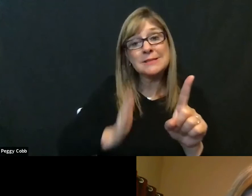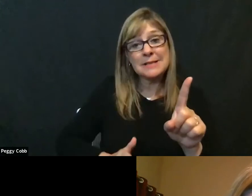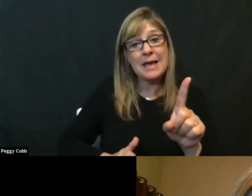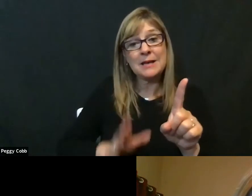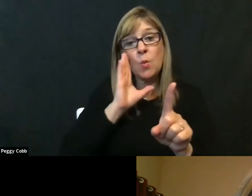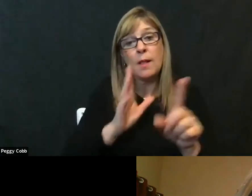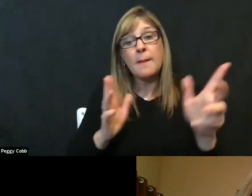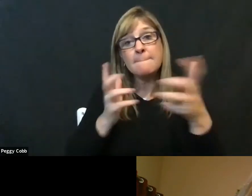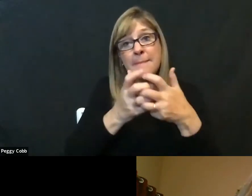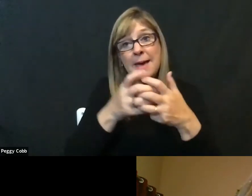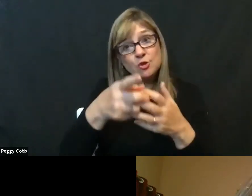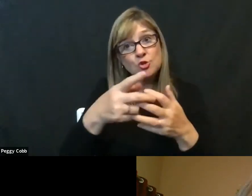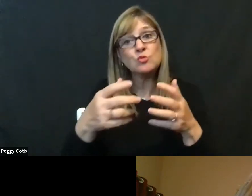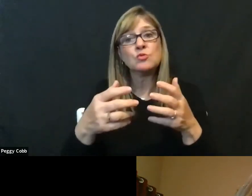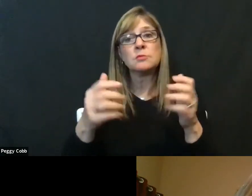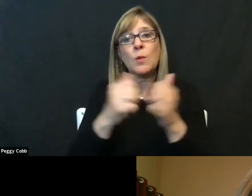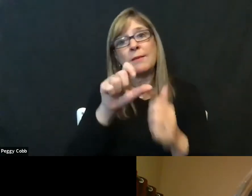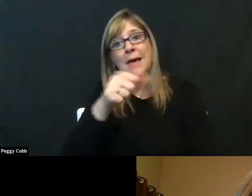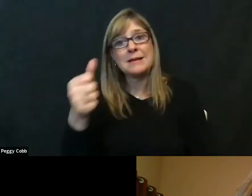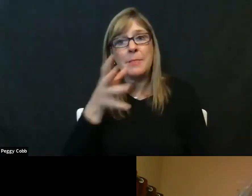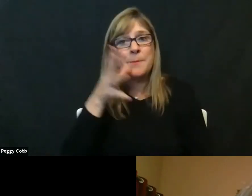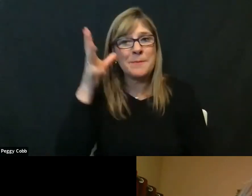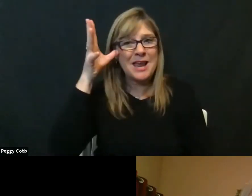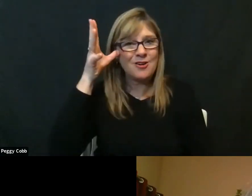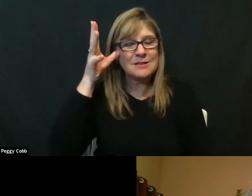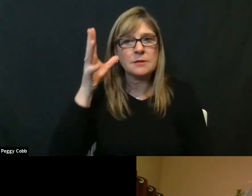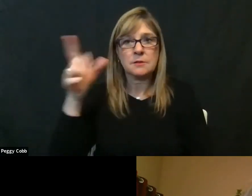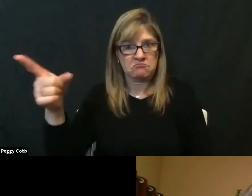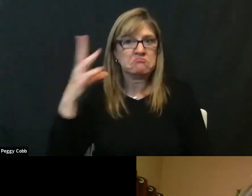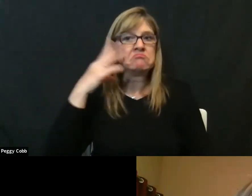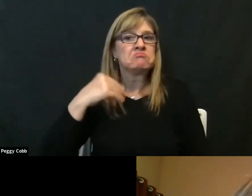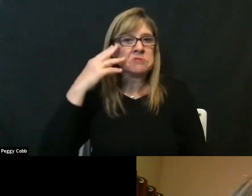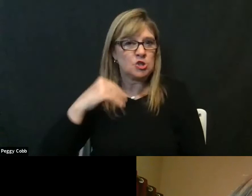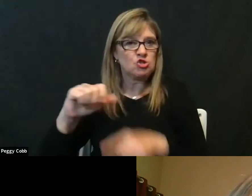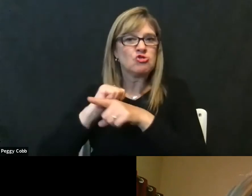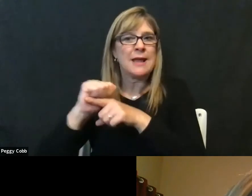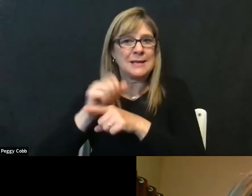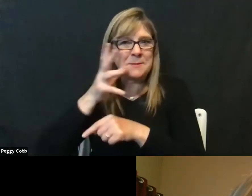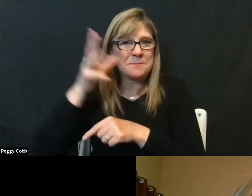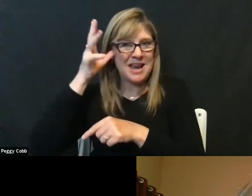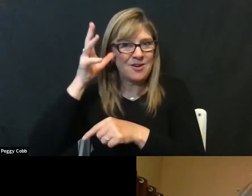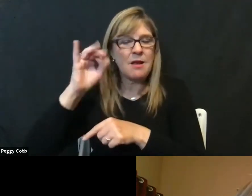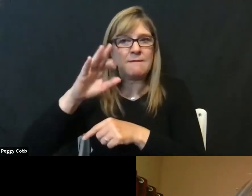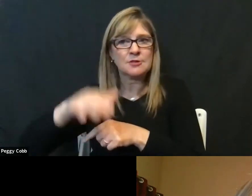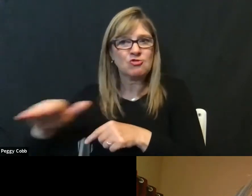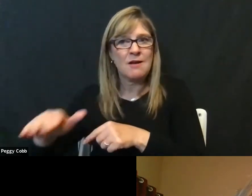with a parent of a trained parent of a child who is deaf or hard of hearing